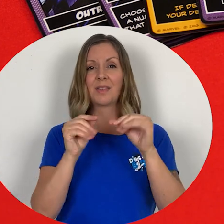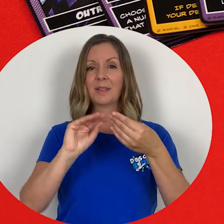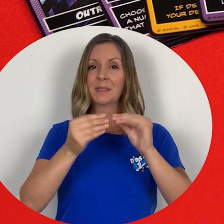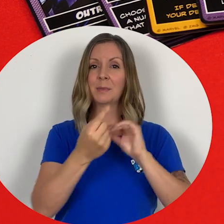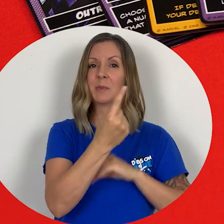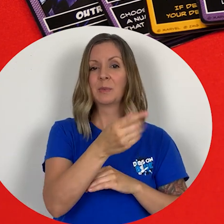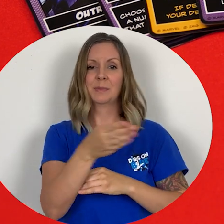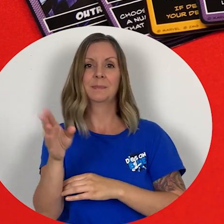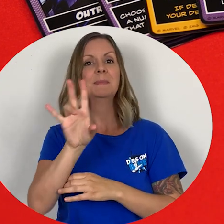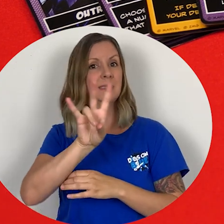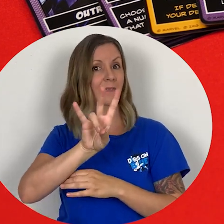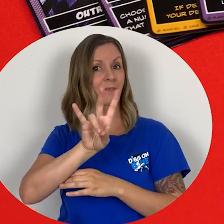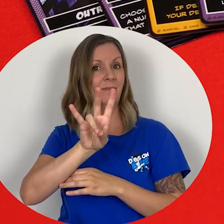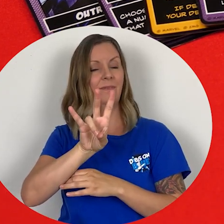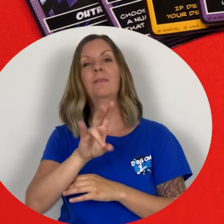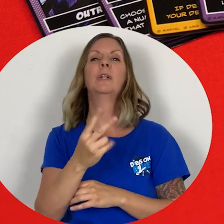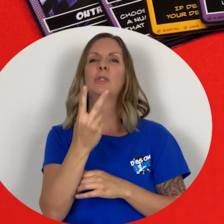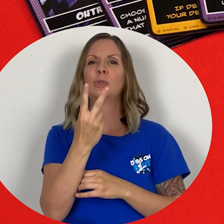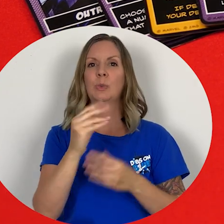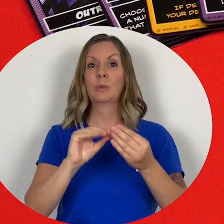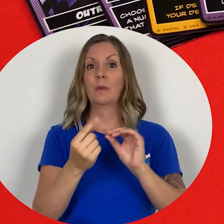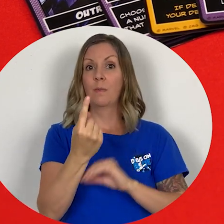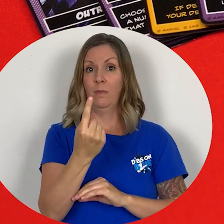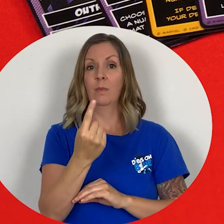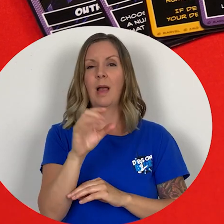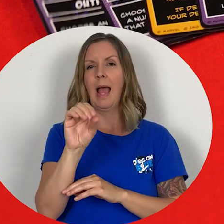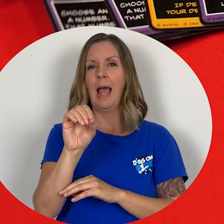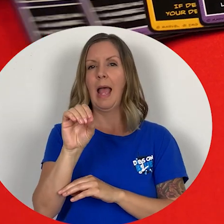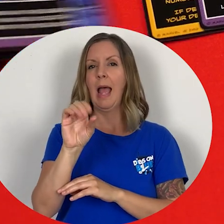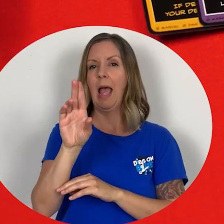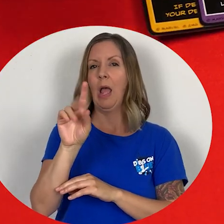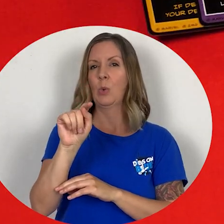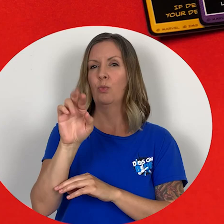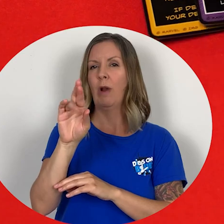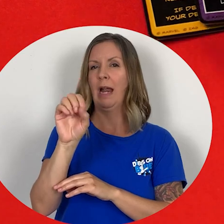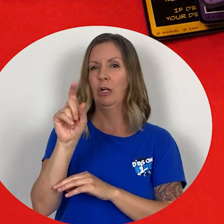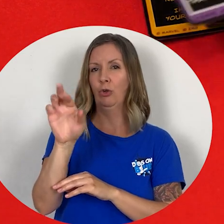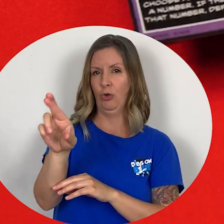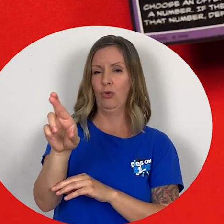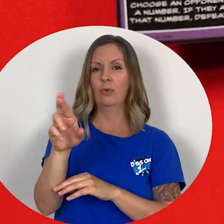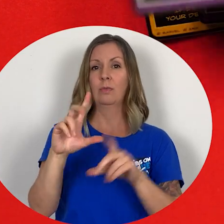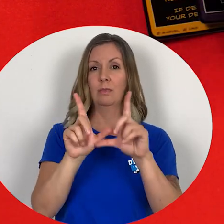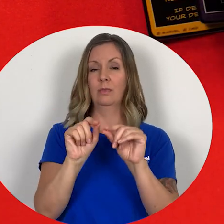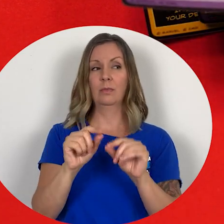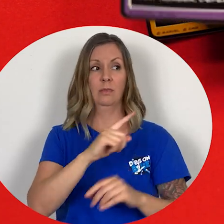cards numbered from 1 to 7. So let’s start with the two number 1 Outrider cards and see